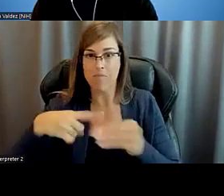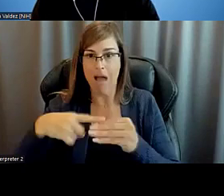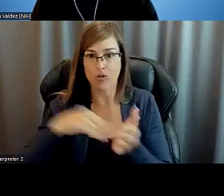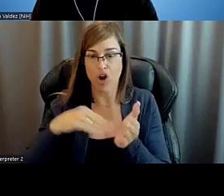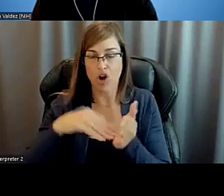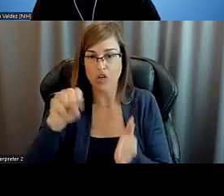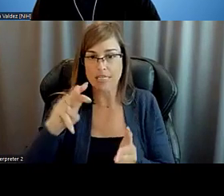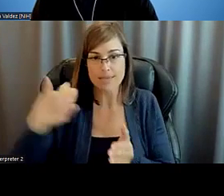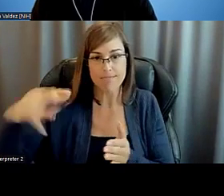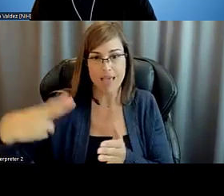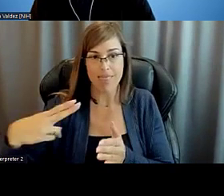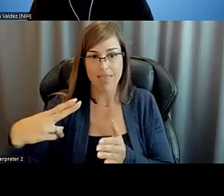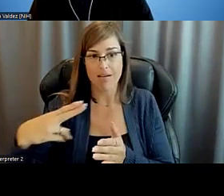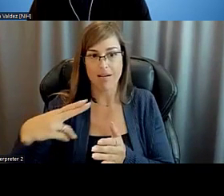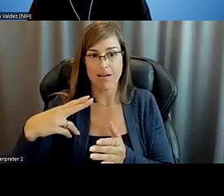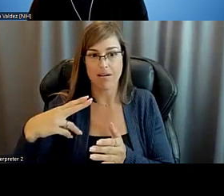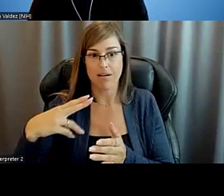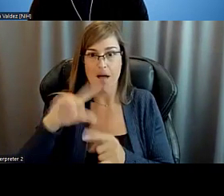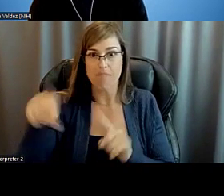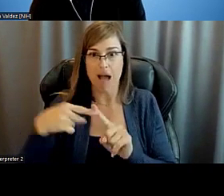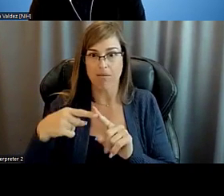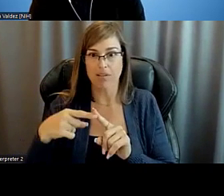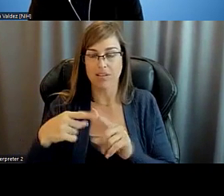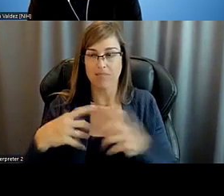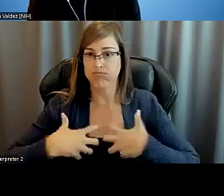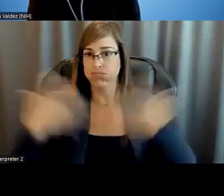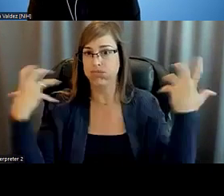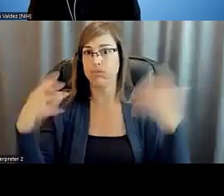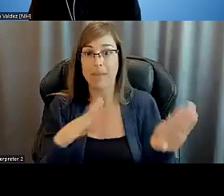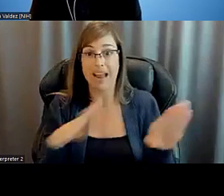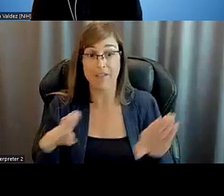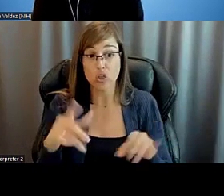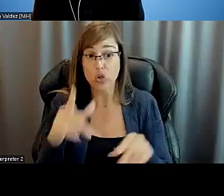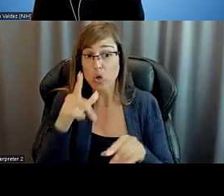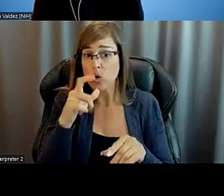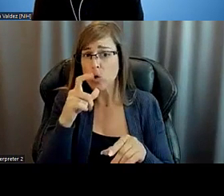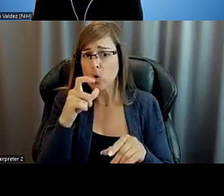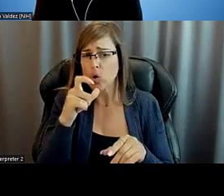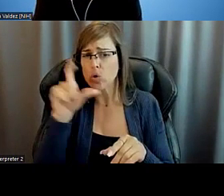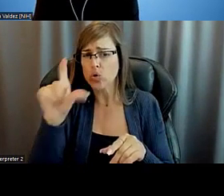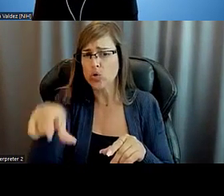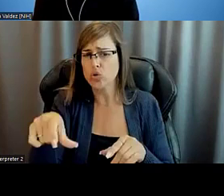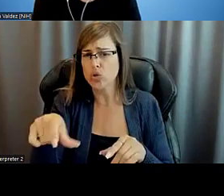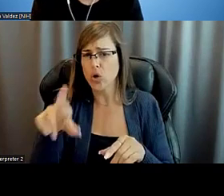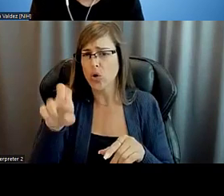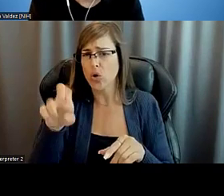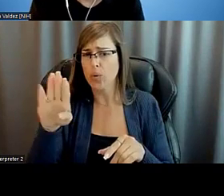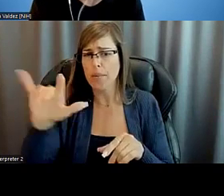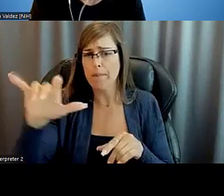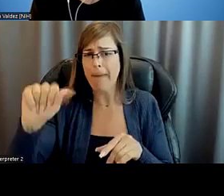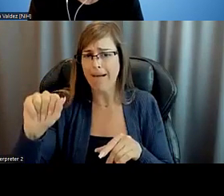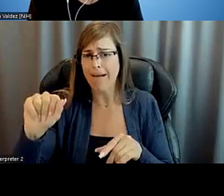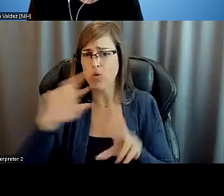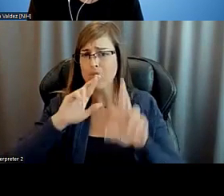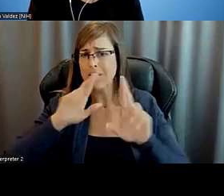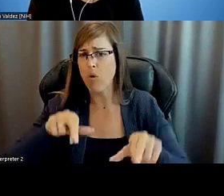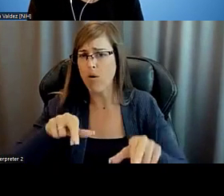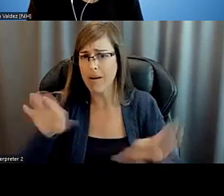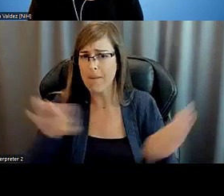report Dr. Smith's violent activity? What do you guys .. Anyone raise hands? Anyone raise hands? Elyse Sullivan: Yep. I see a hand,